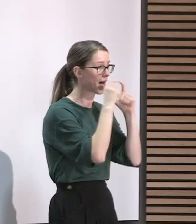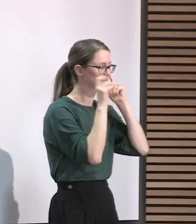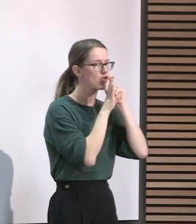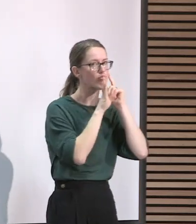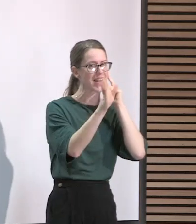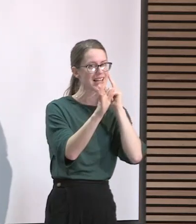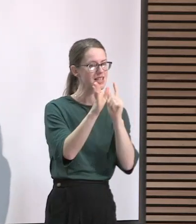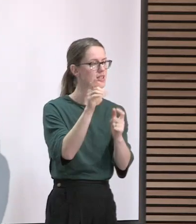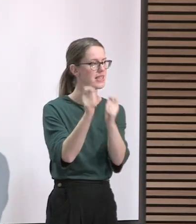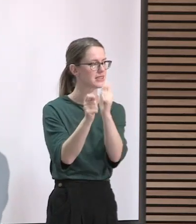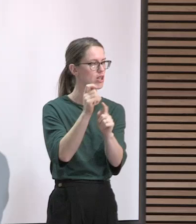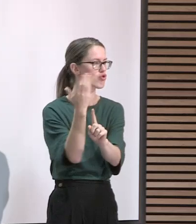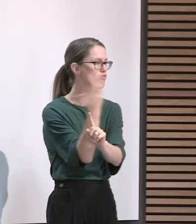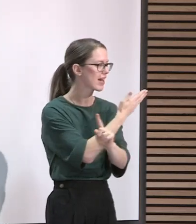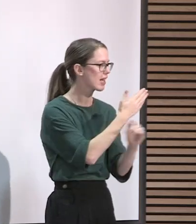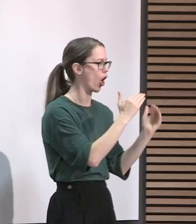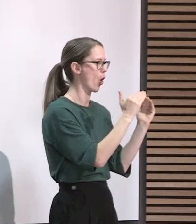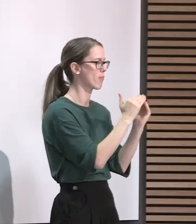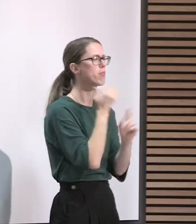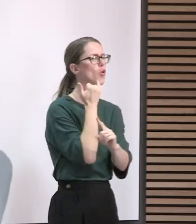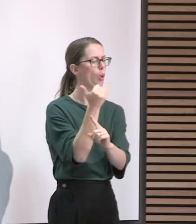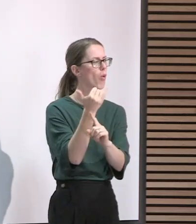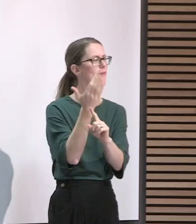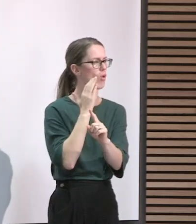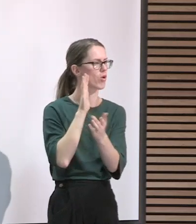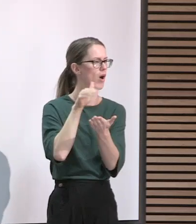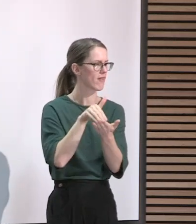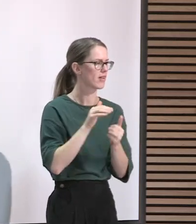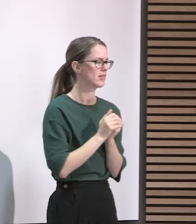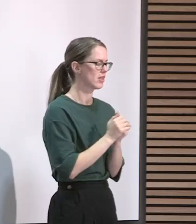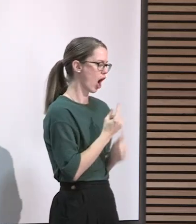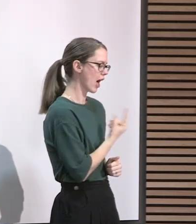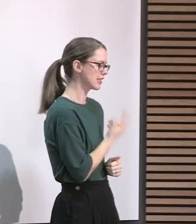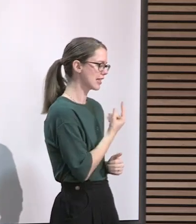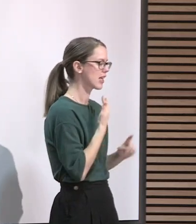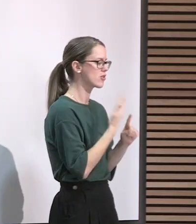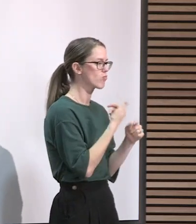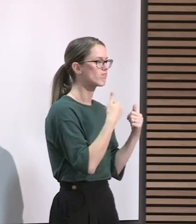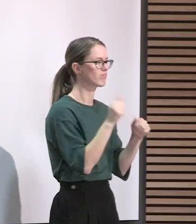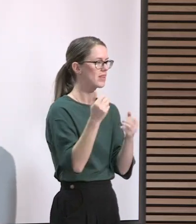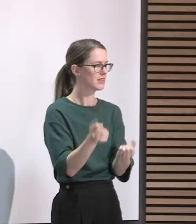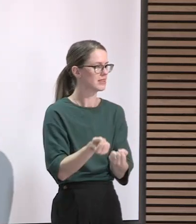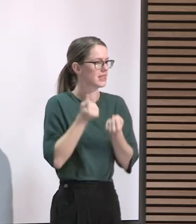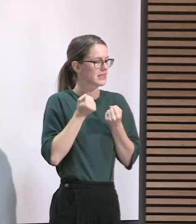except when getting their test. They should wear a mask and travel directly to and